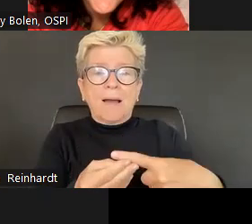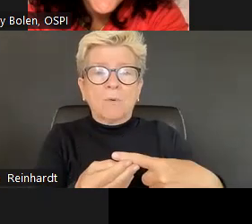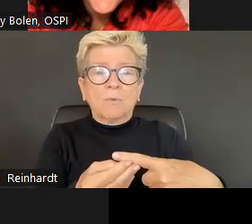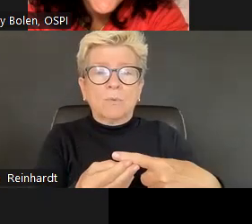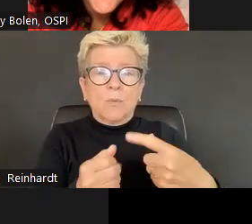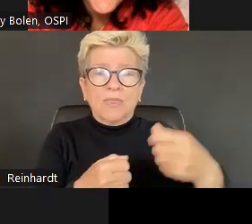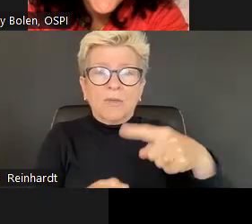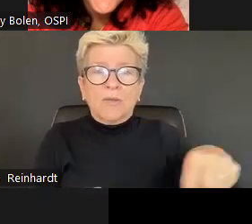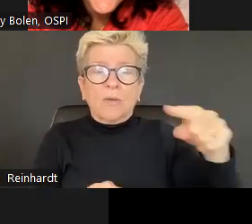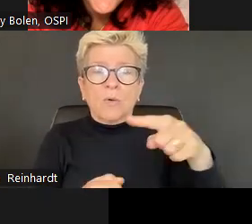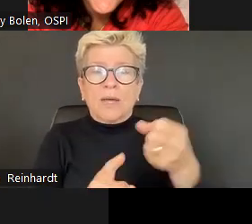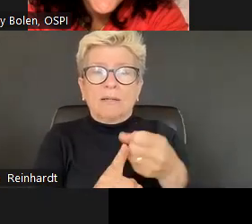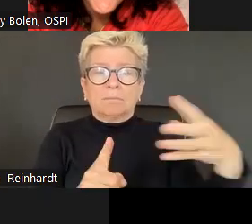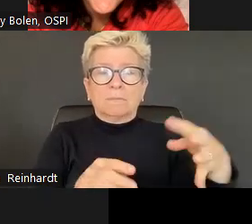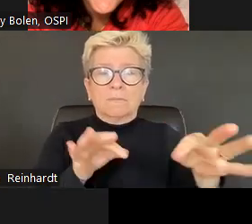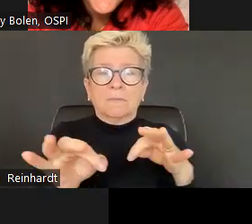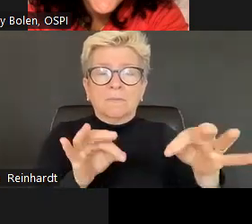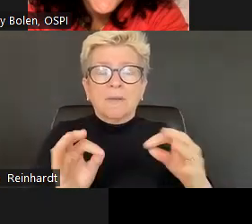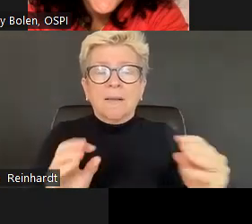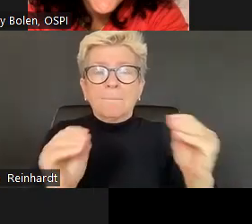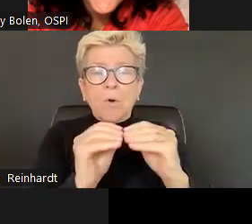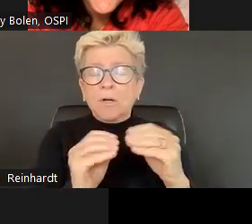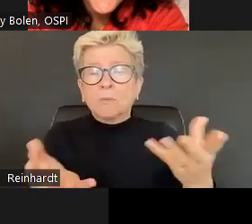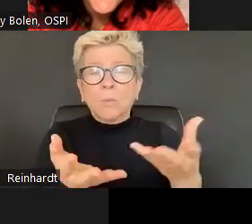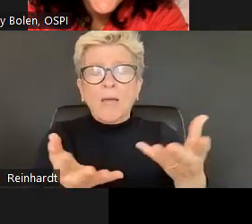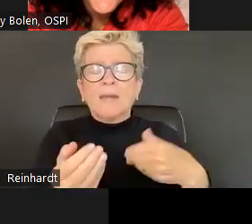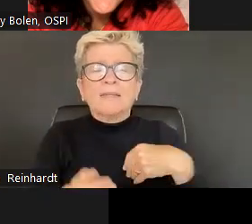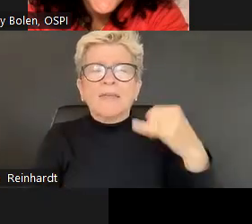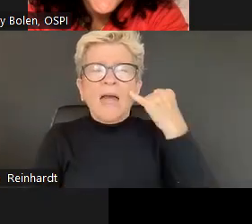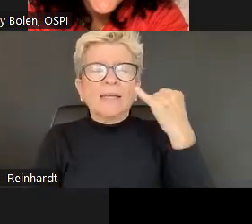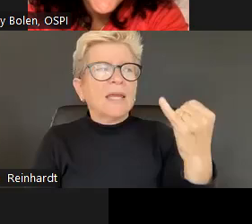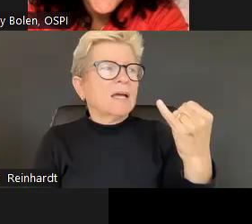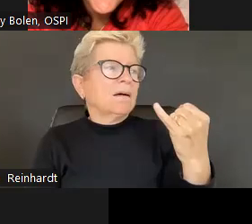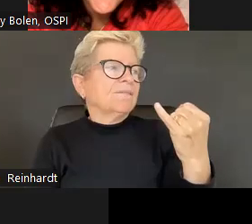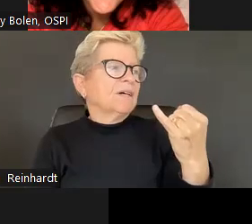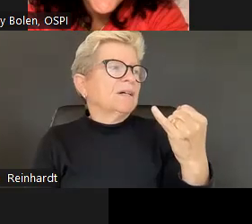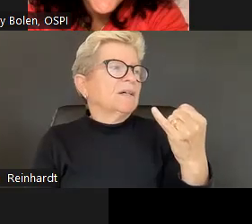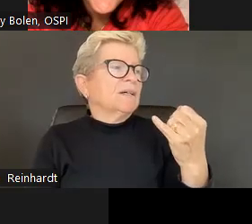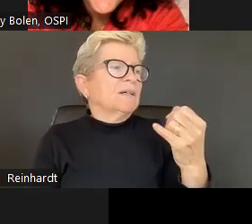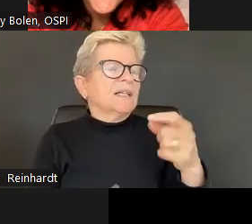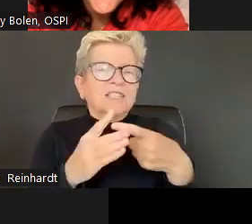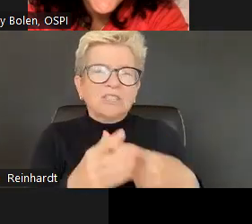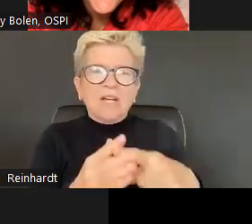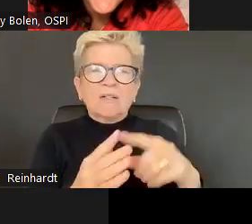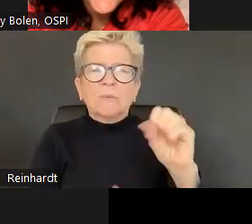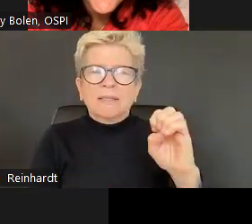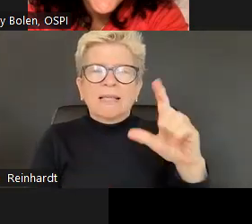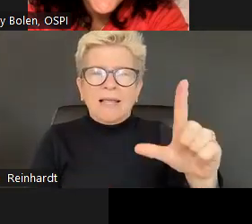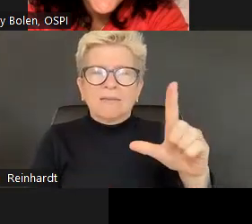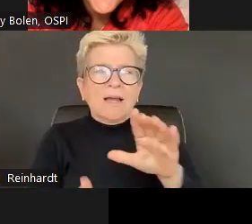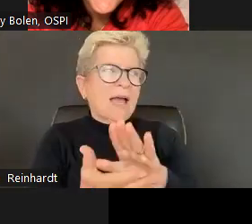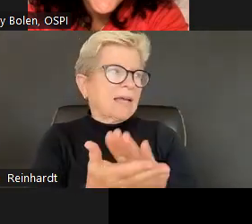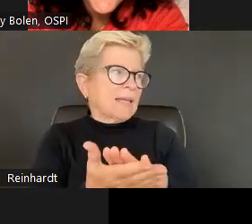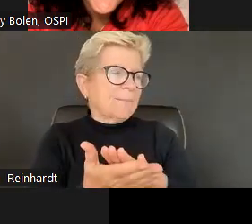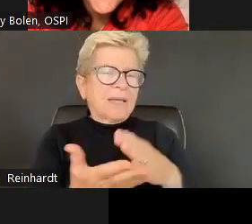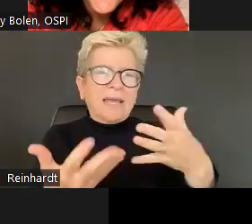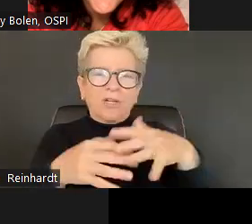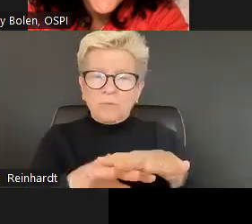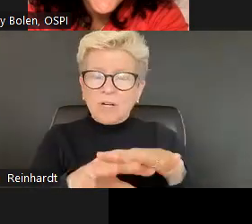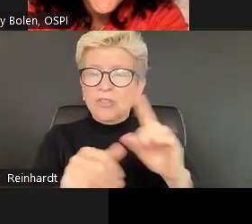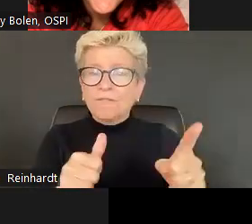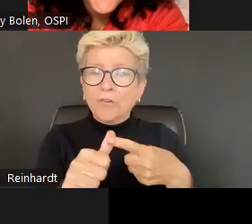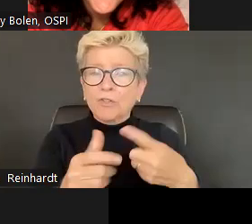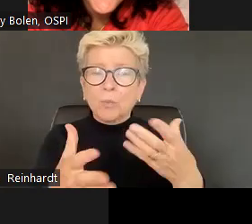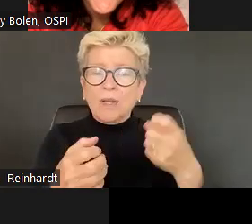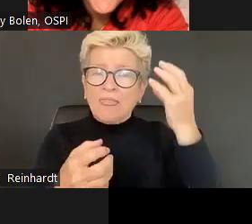A question in the chatter in the queue in a box too. So the last thing I'm gonna kind of talk about.